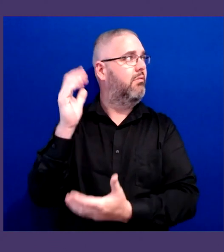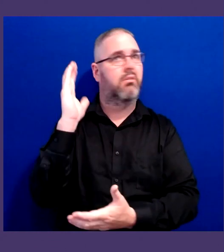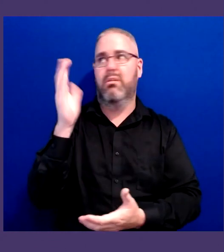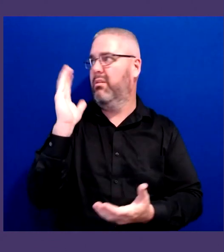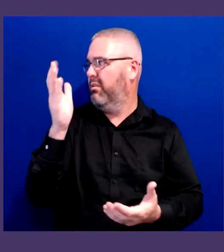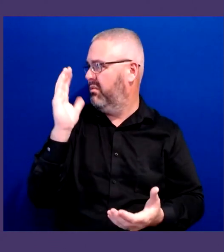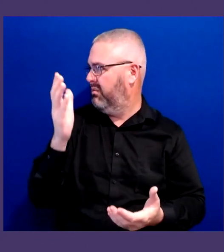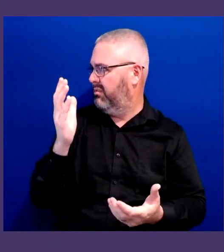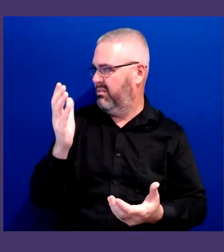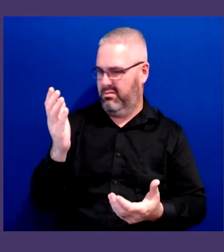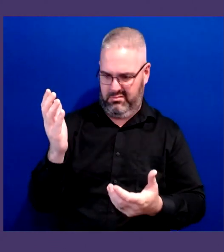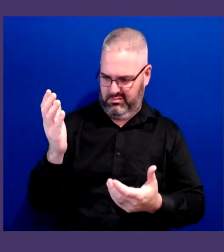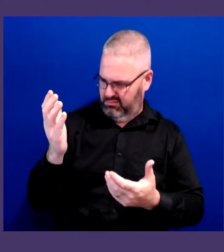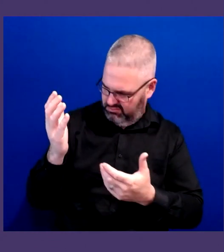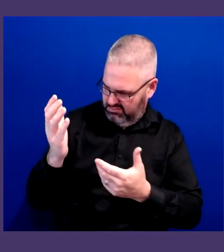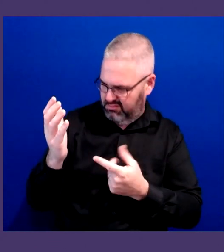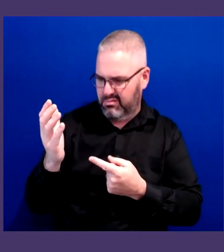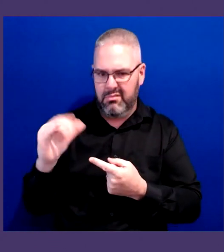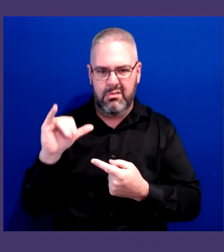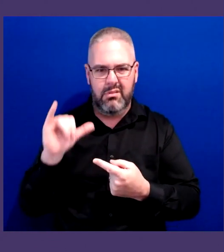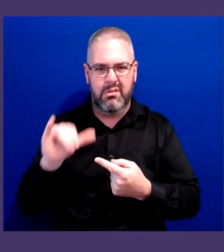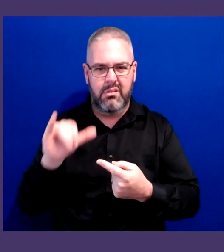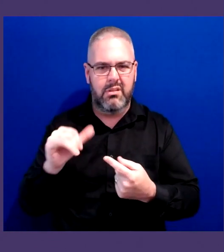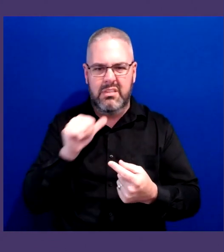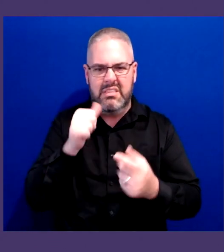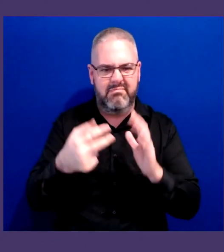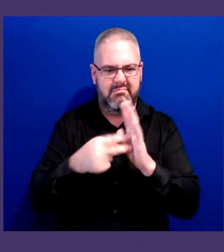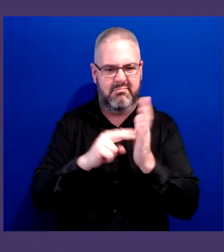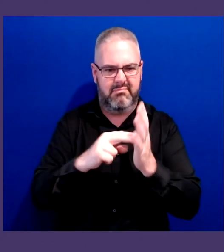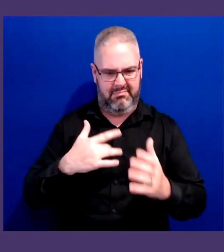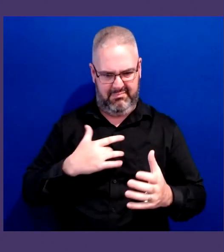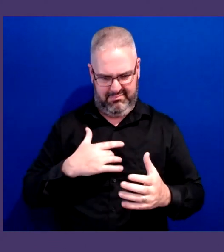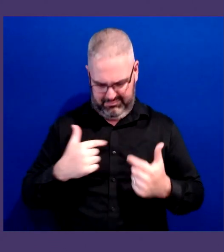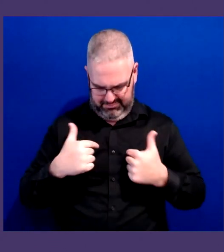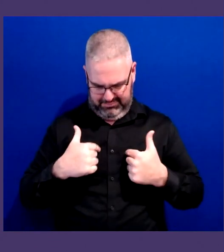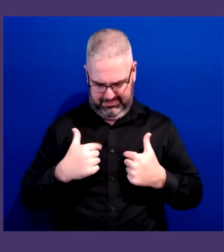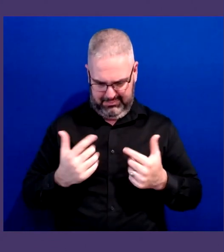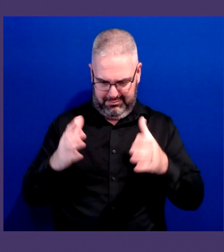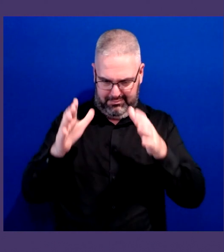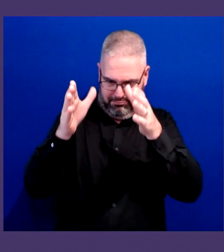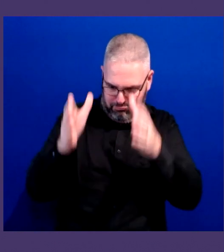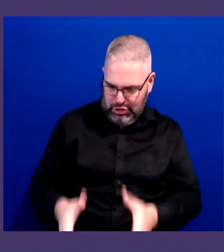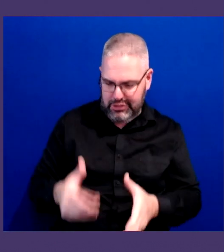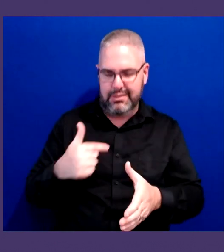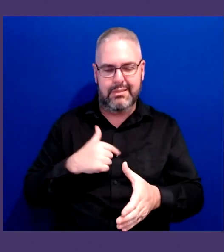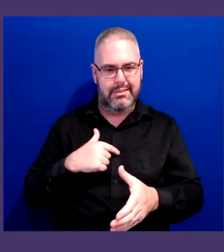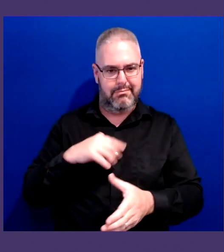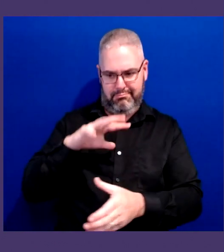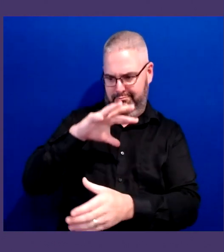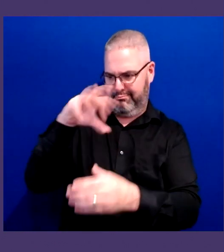And actually, I am whole and part of a community whose resistance and